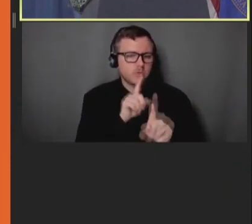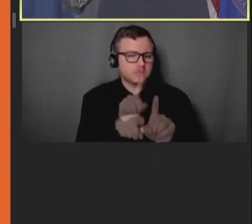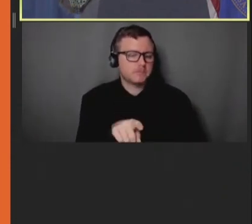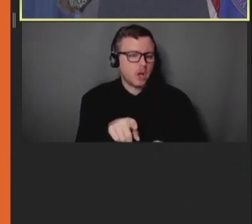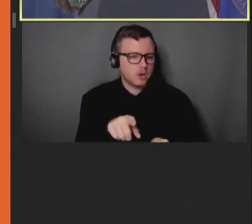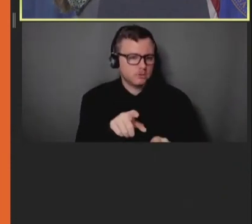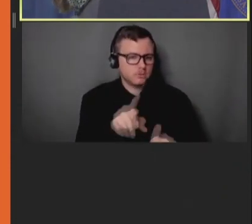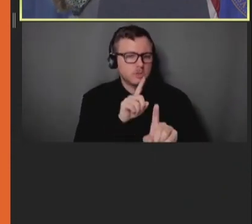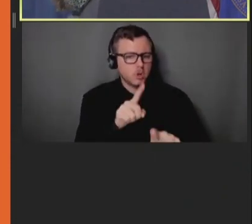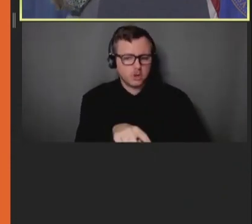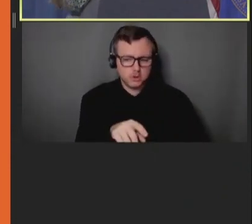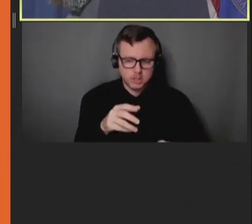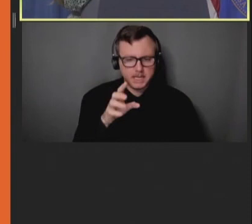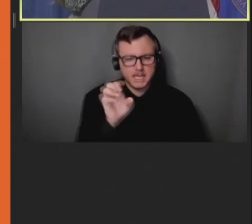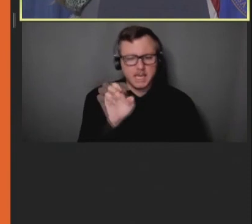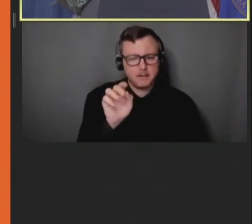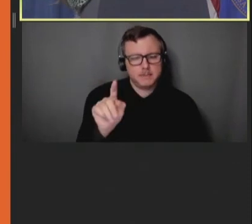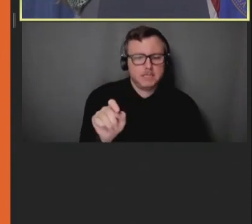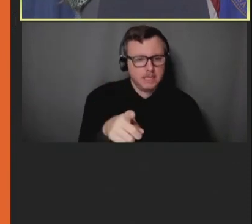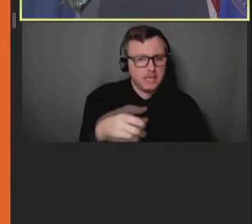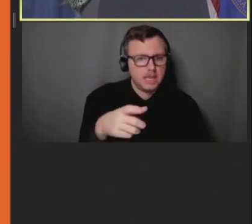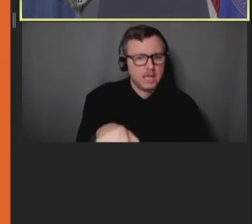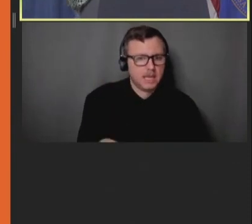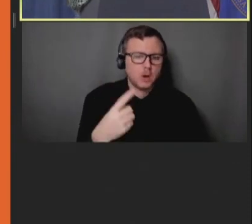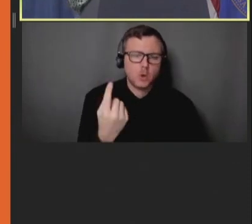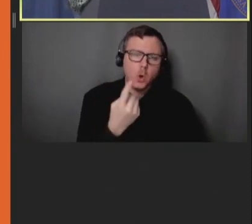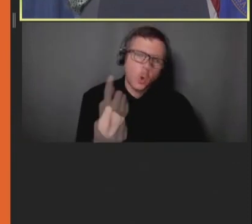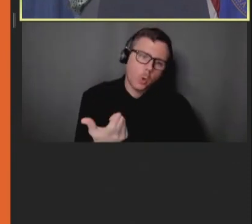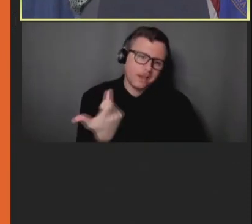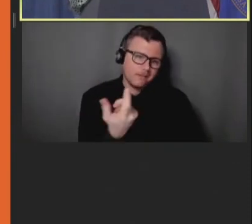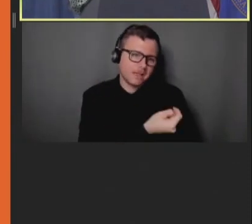and they could only service those of us who worked at the hospital, and first responders.